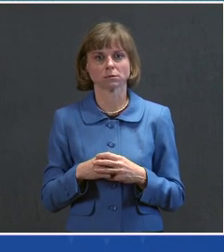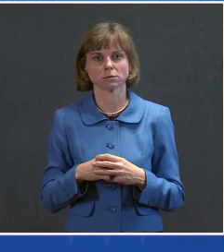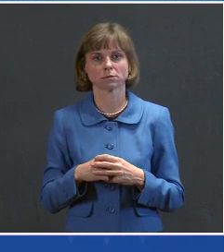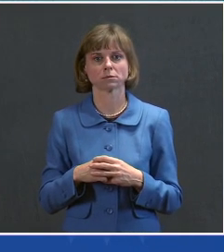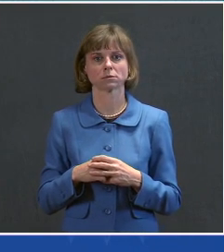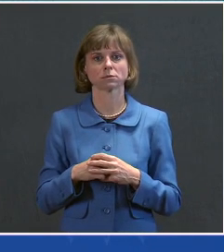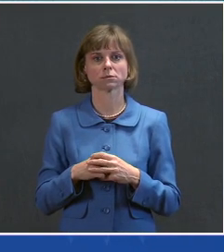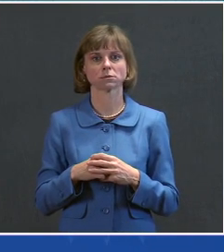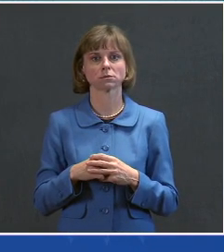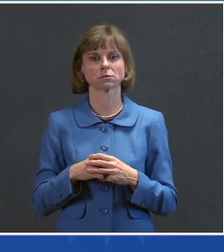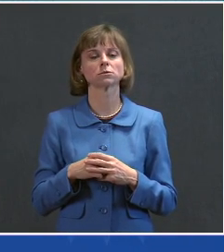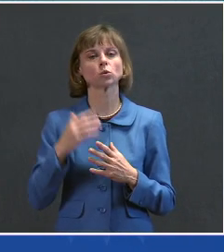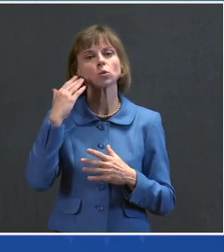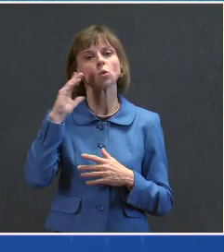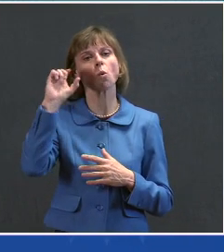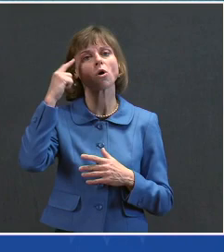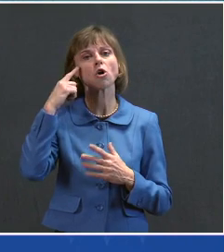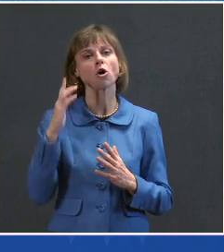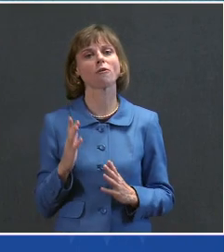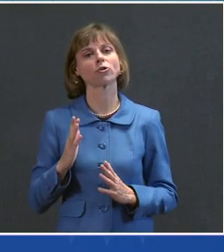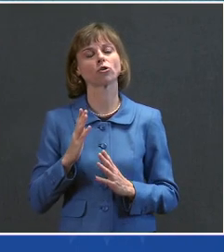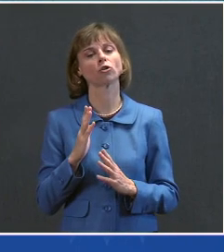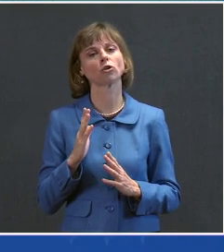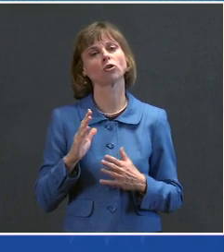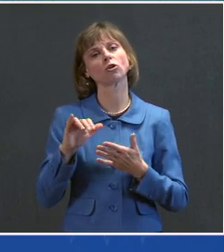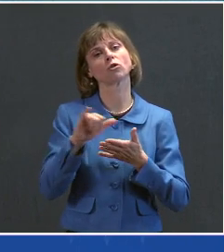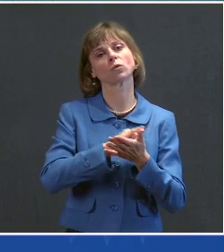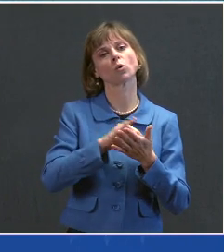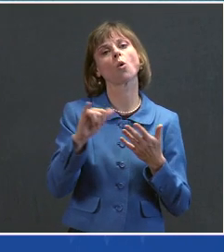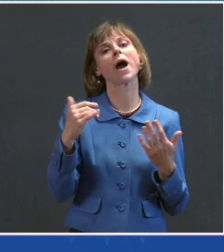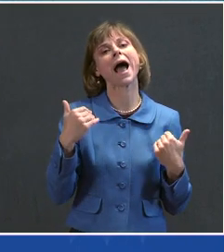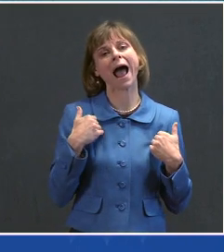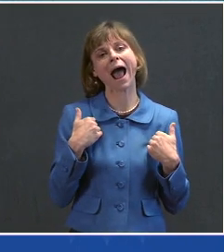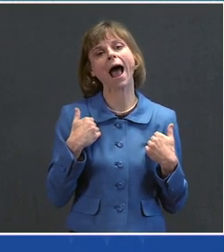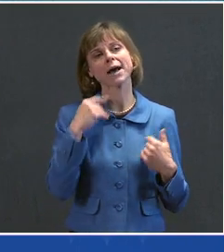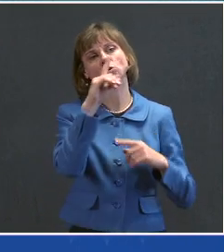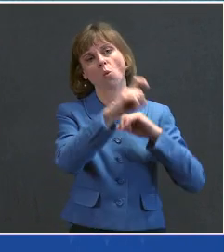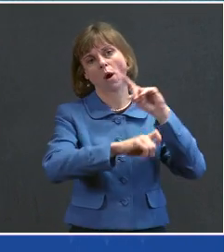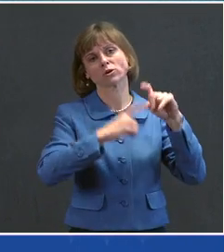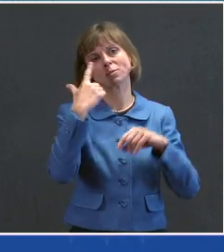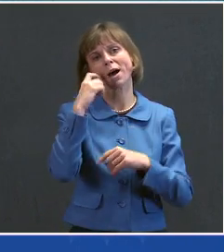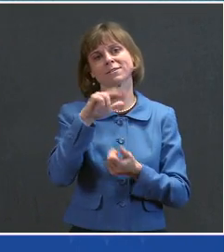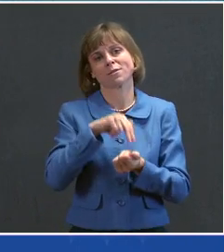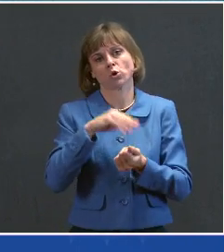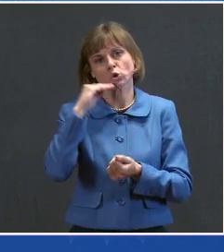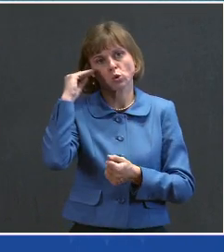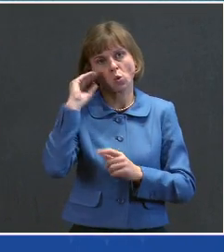Governor Cuomo is also facing questions over the nursing home situation and COVID. He's currently chair of the NGA.